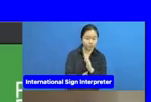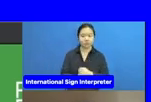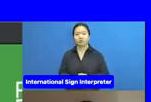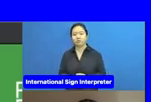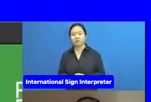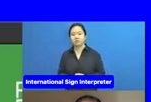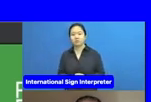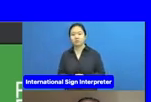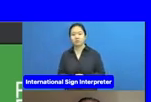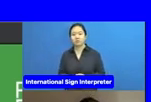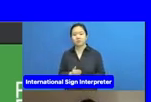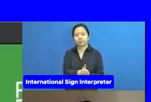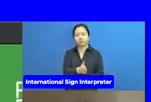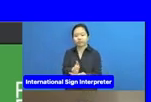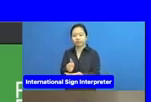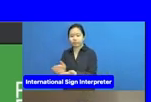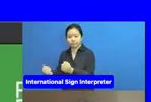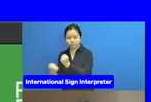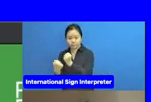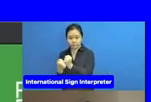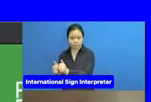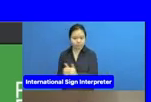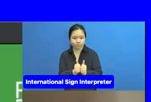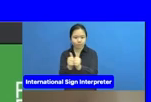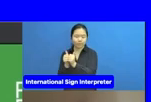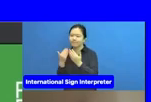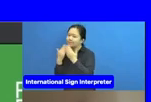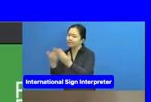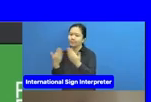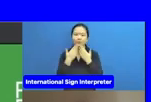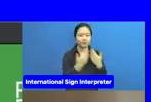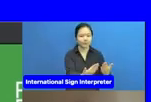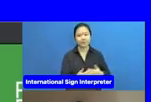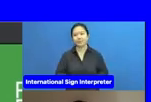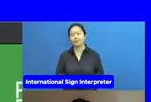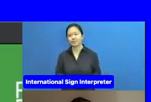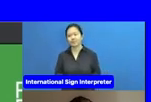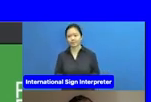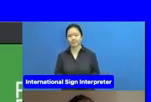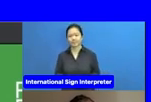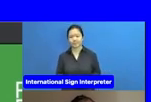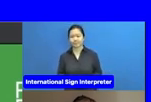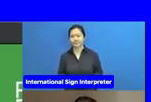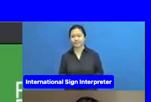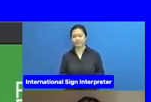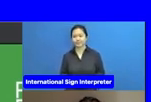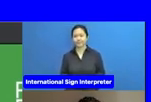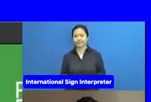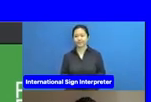the enthusiasm we have for this Open Call and we warmly invite you to spread the word.